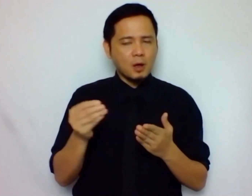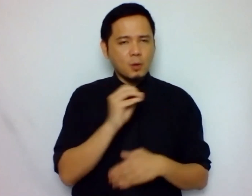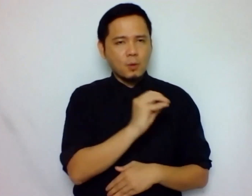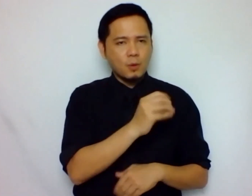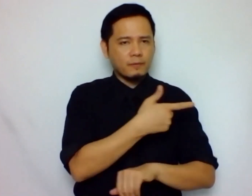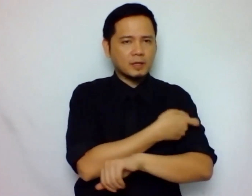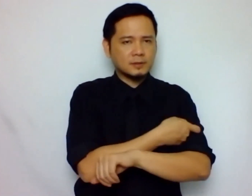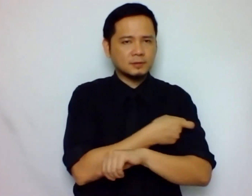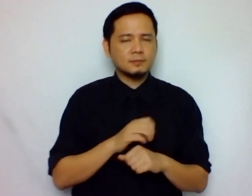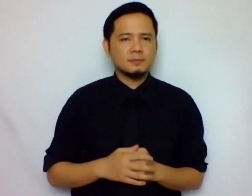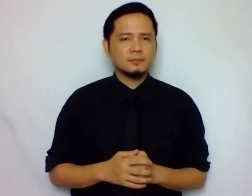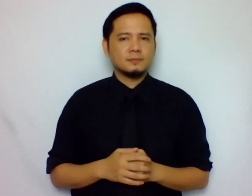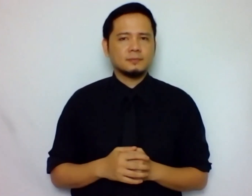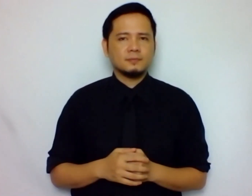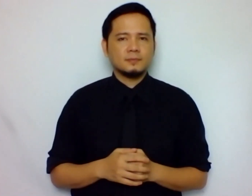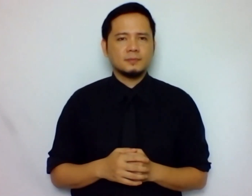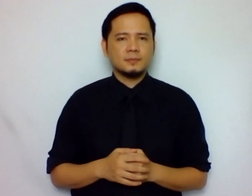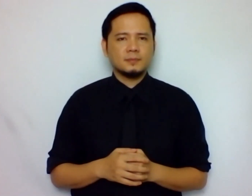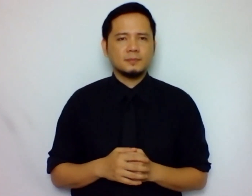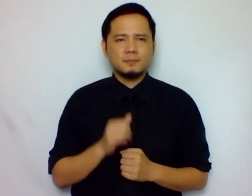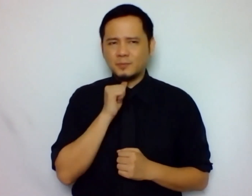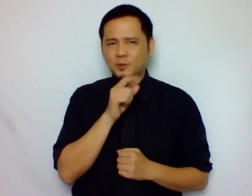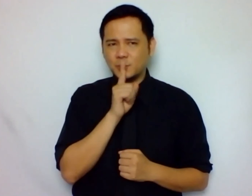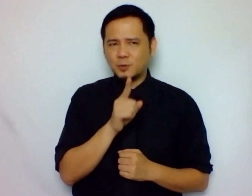I don’t know if this is for Doc Nina or Doc Bev.